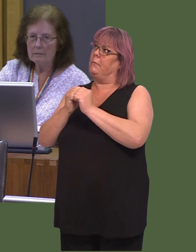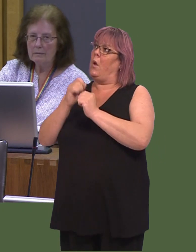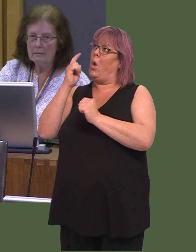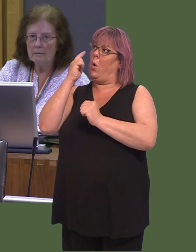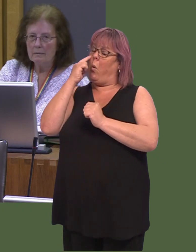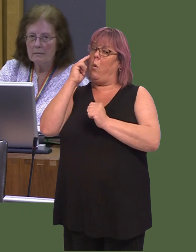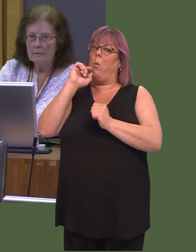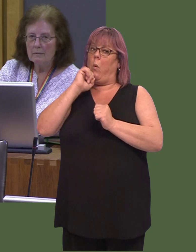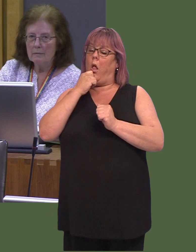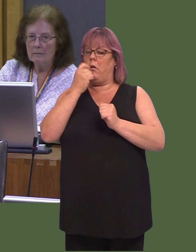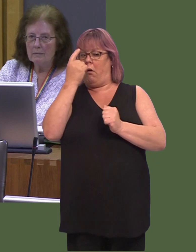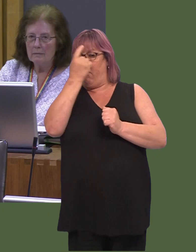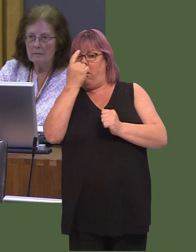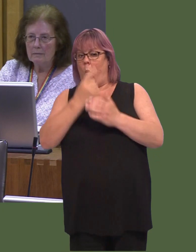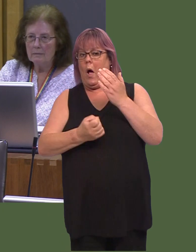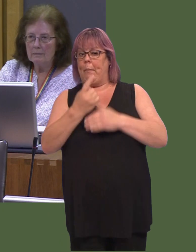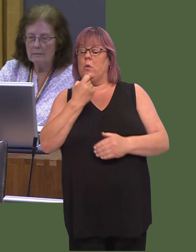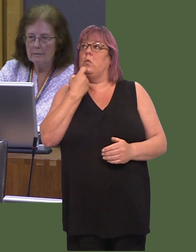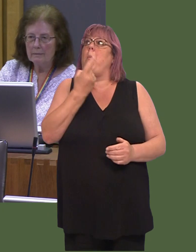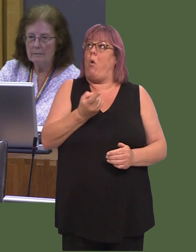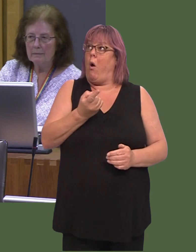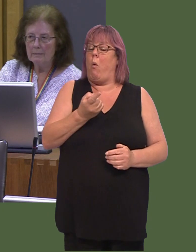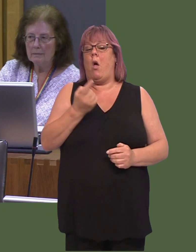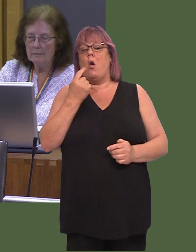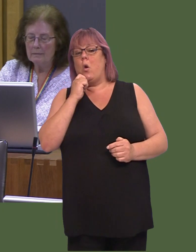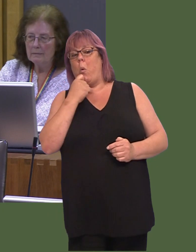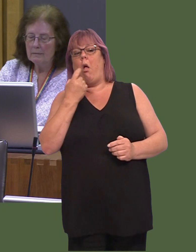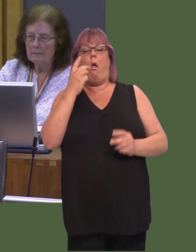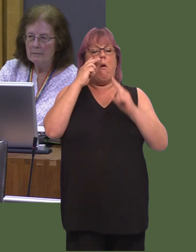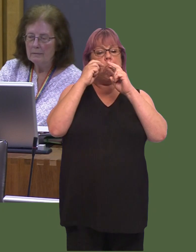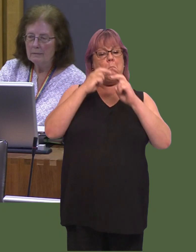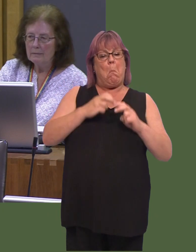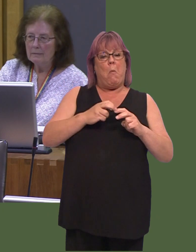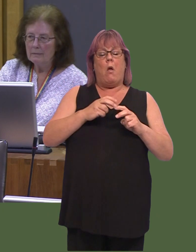that you will very carefully consider what happens in that debate tomorrow, with a view